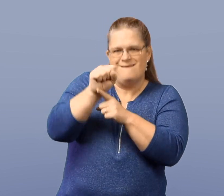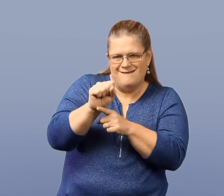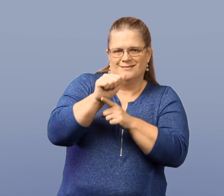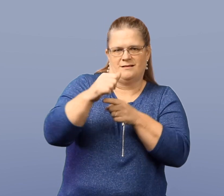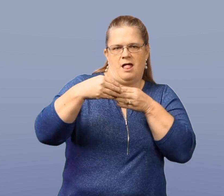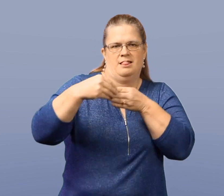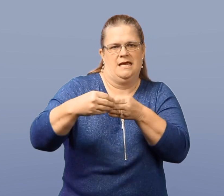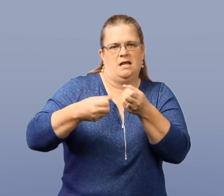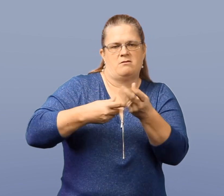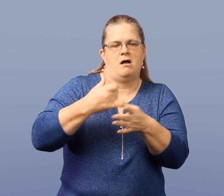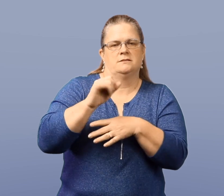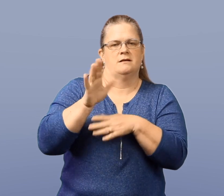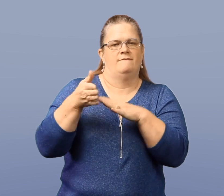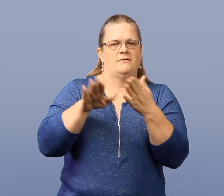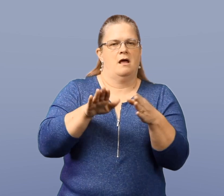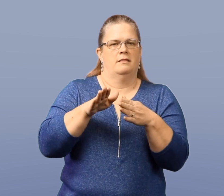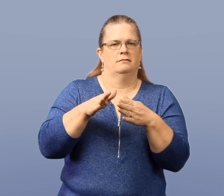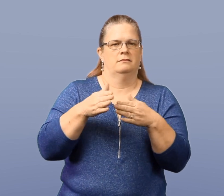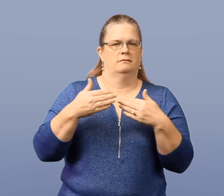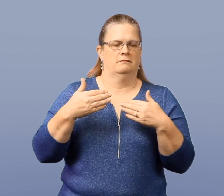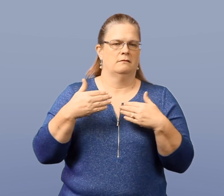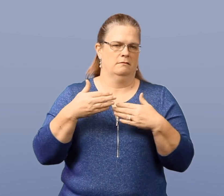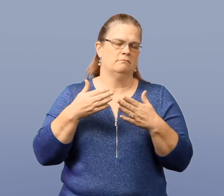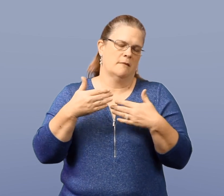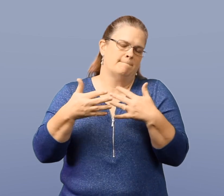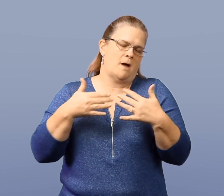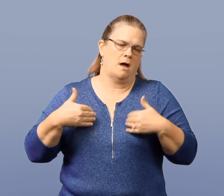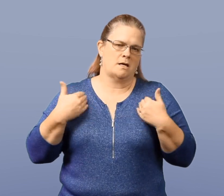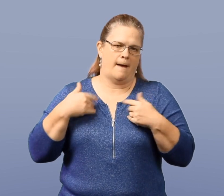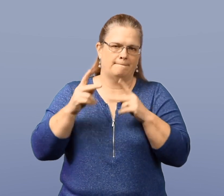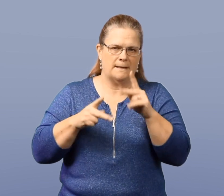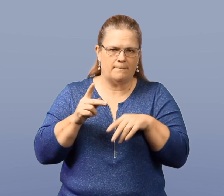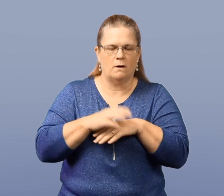that suicide is a leading cause of death amongst young people.